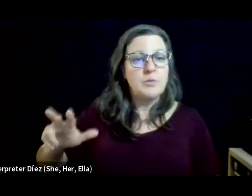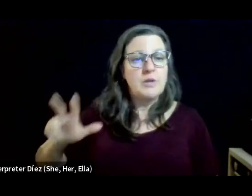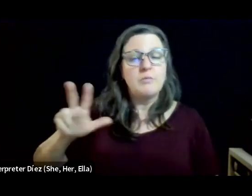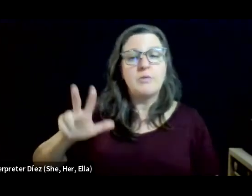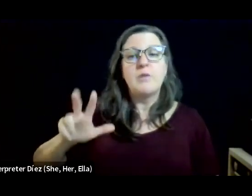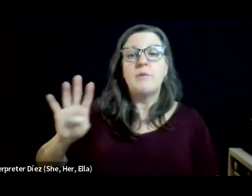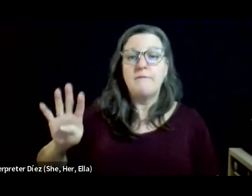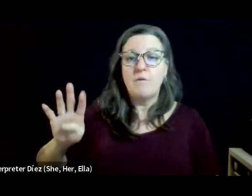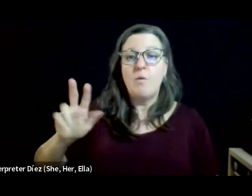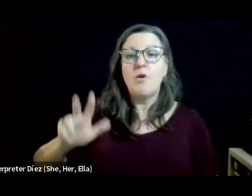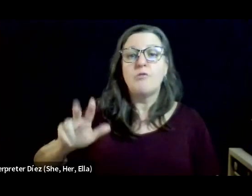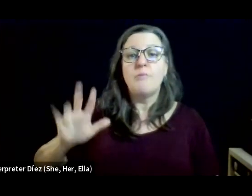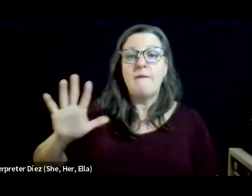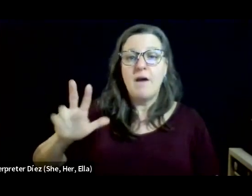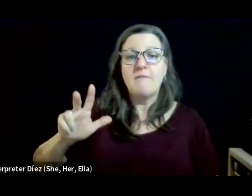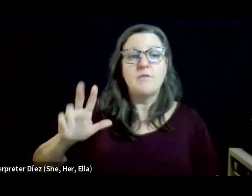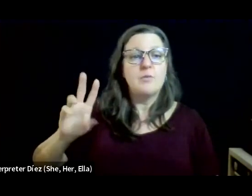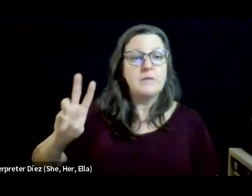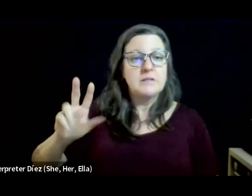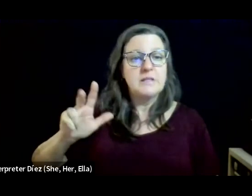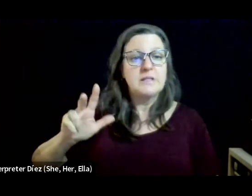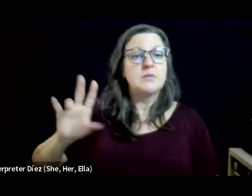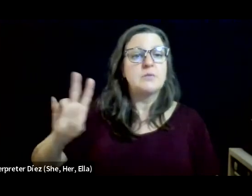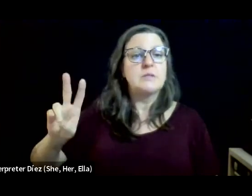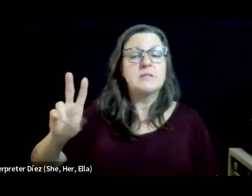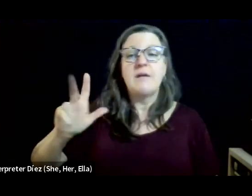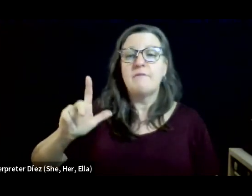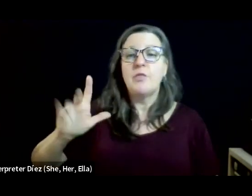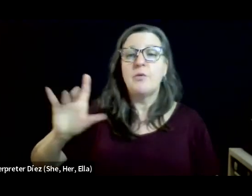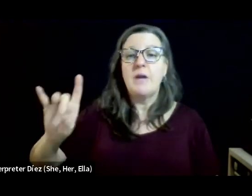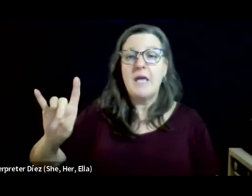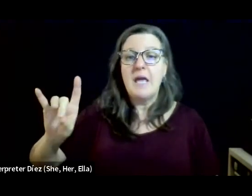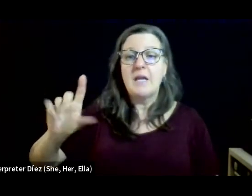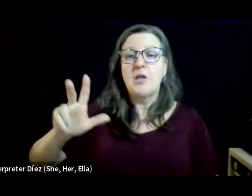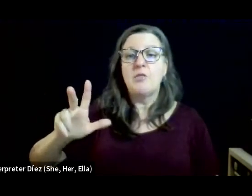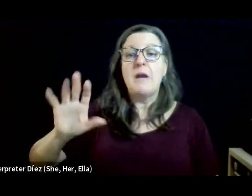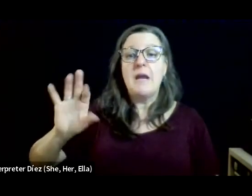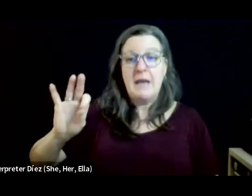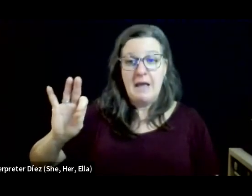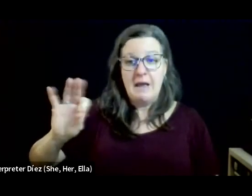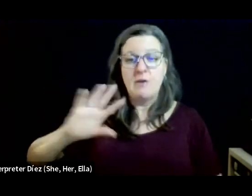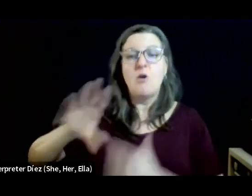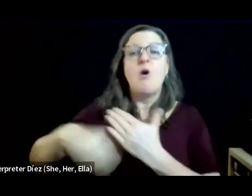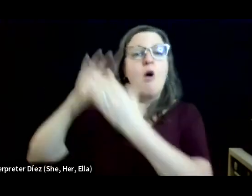.35, .36, .37, .38, .39, are all related to Measure AV funds.